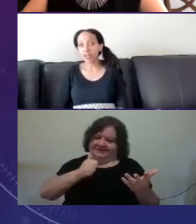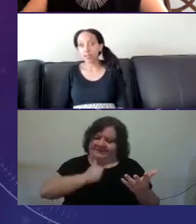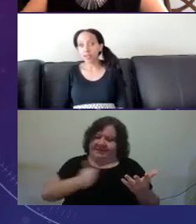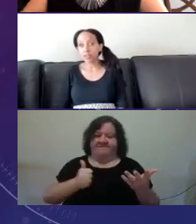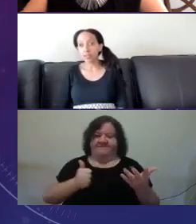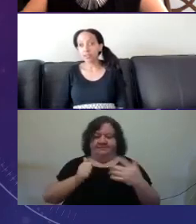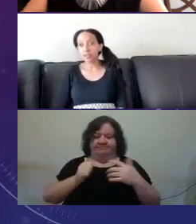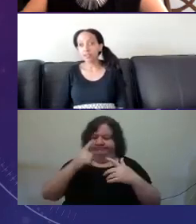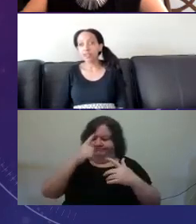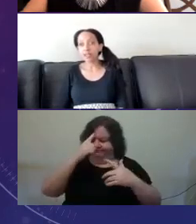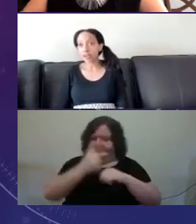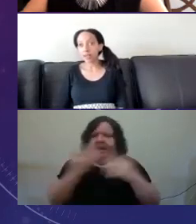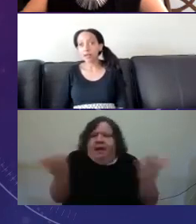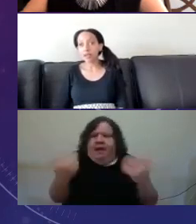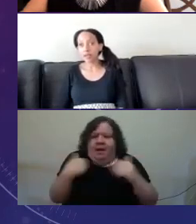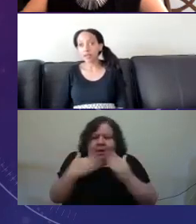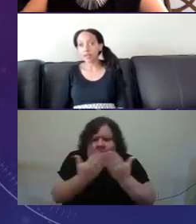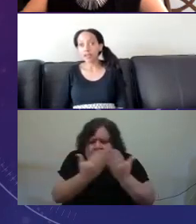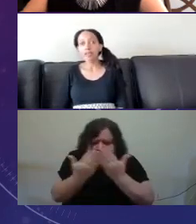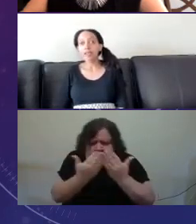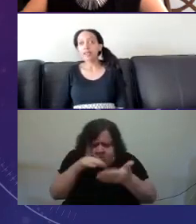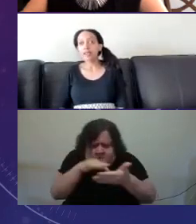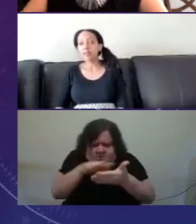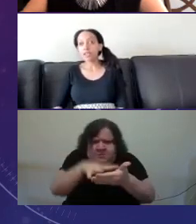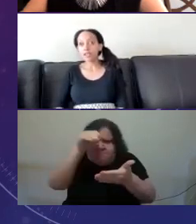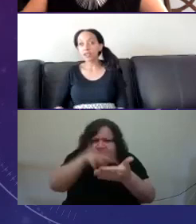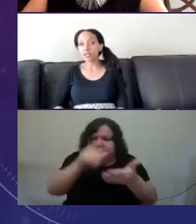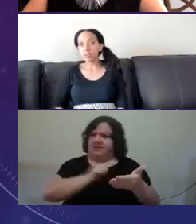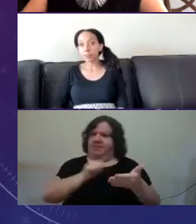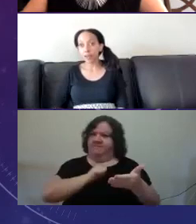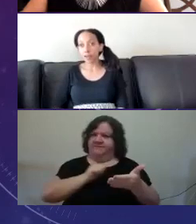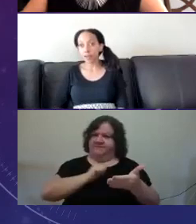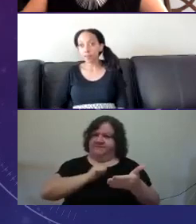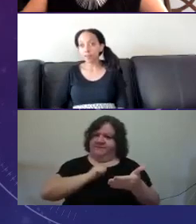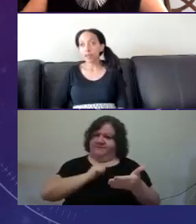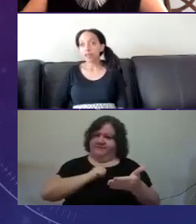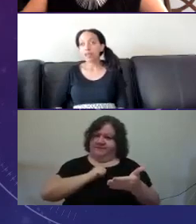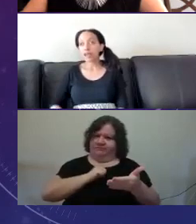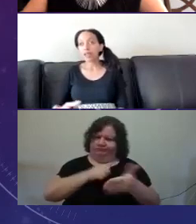my instructors exactly what I need that I need materials in Braille that I need